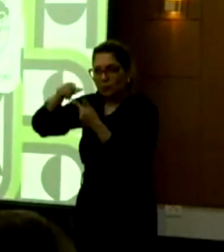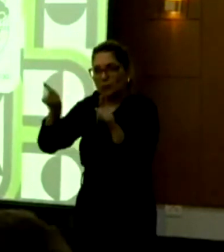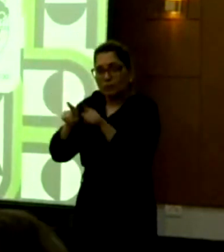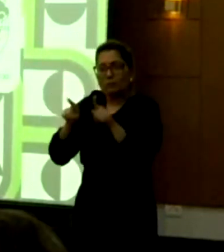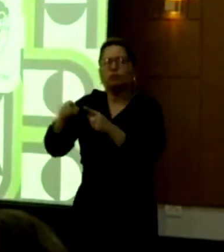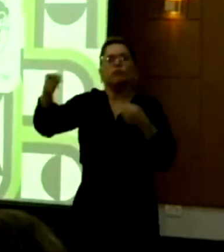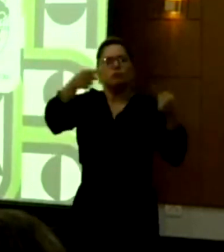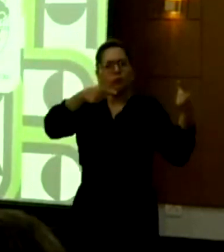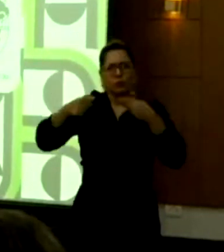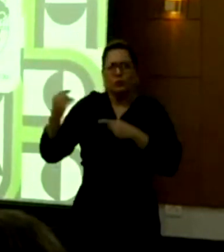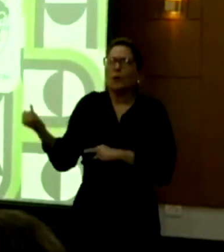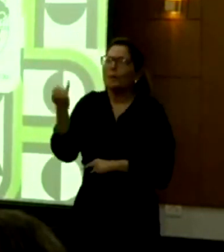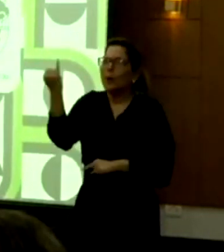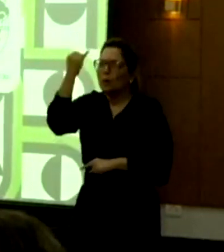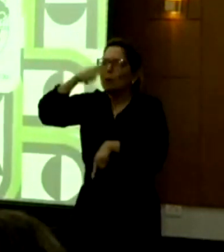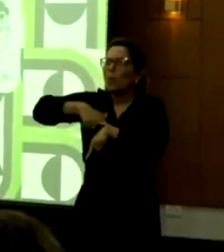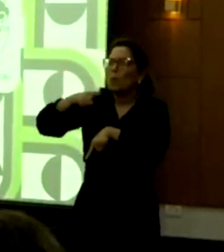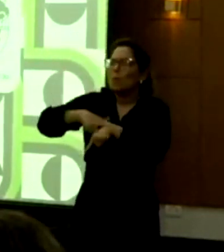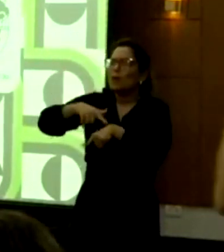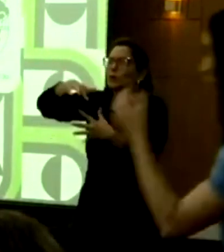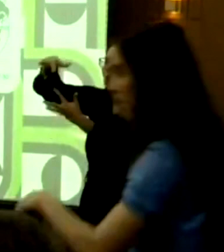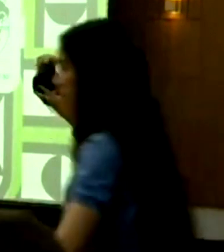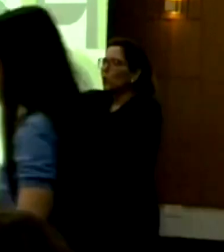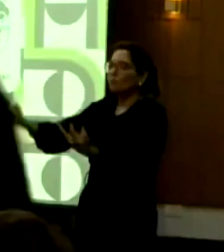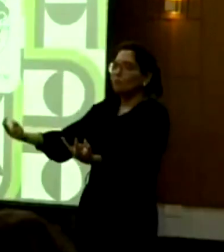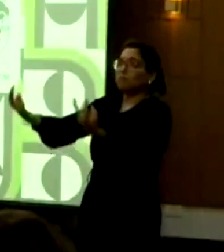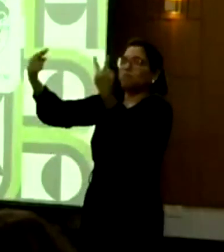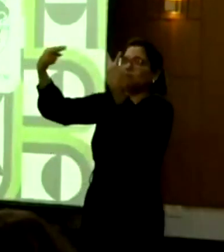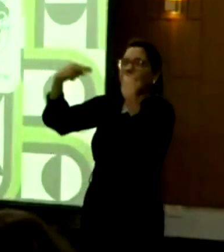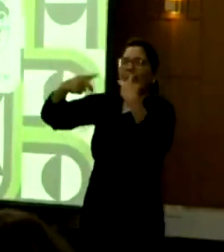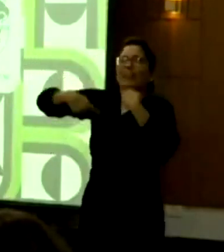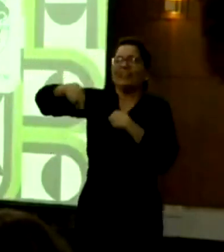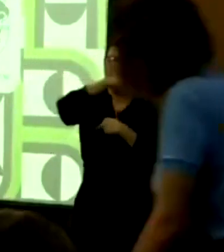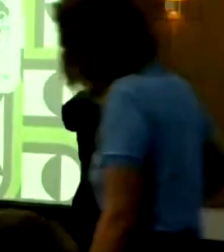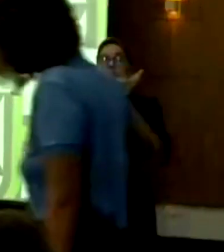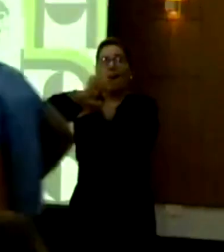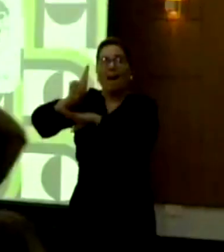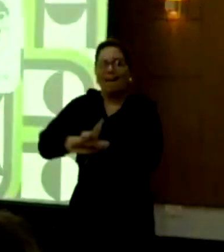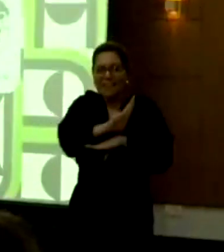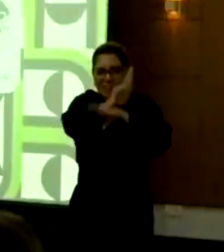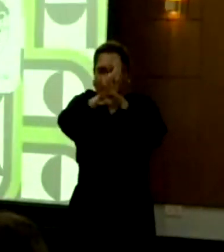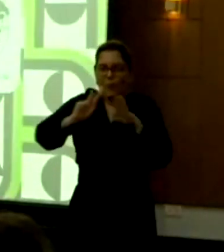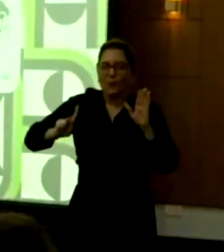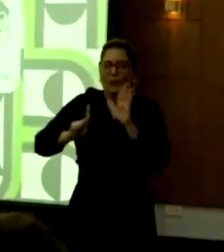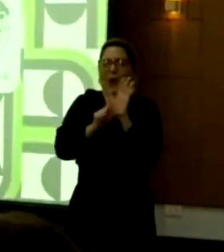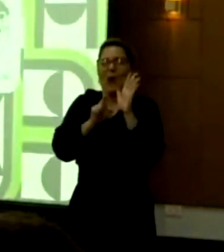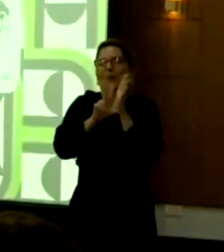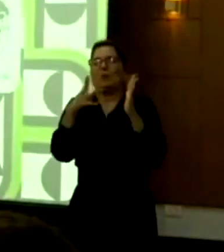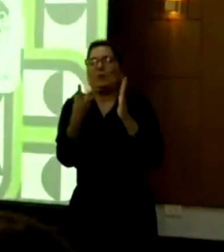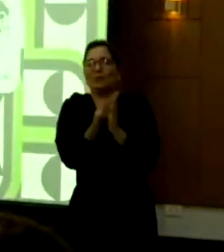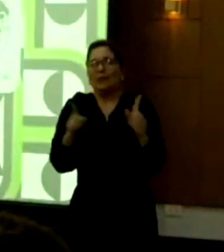at a time when the eyes of the planet turn to our region and when topics as important